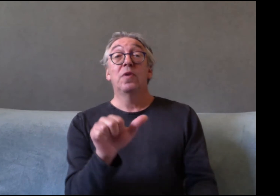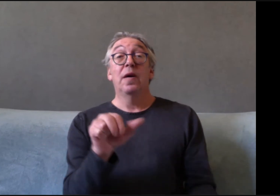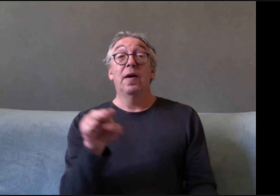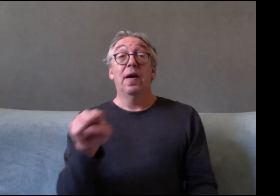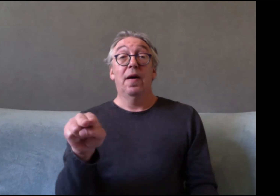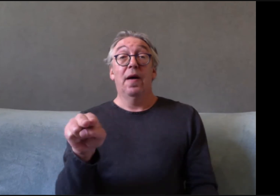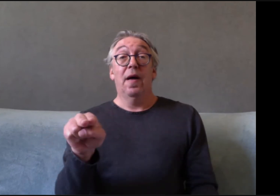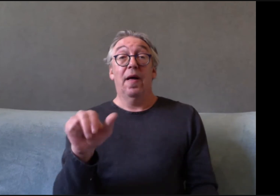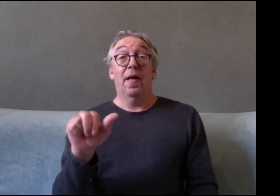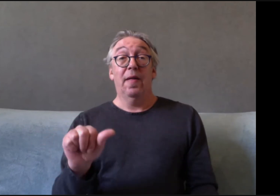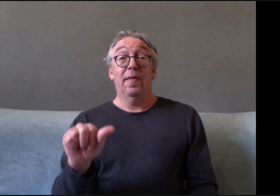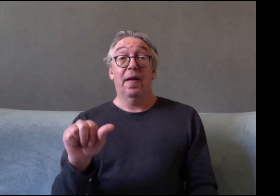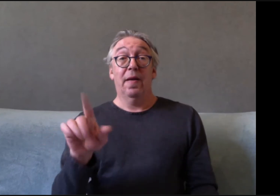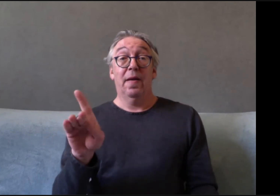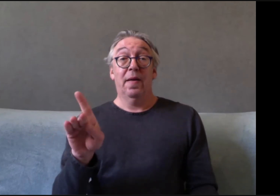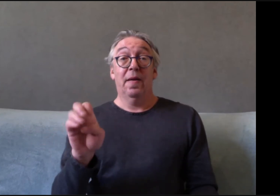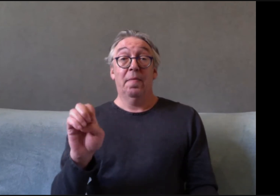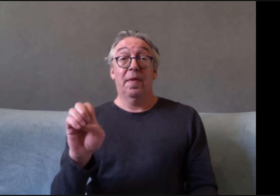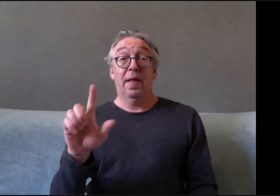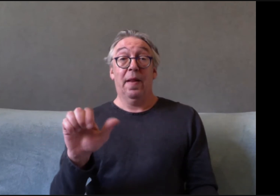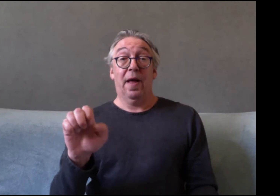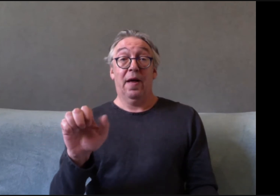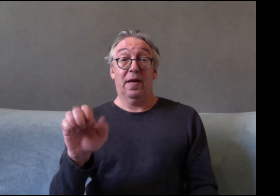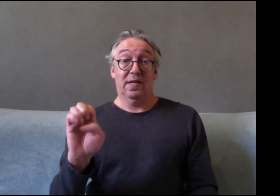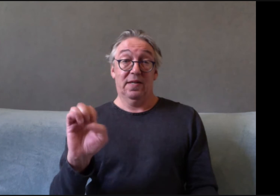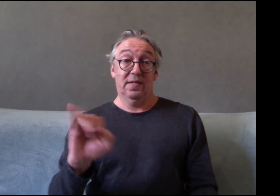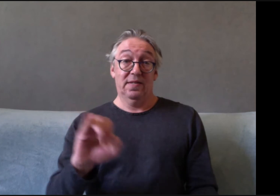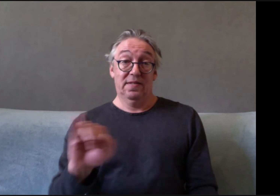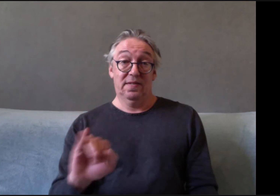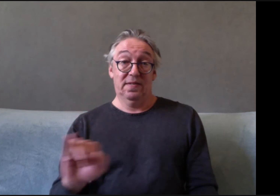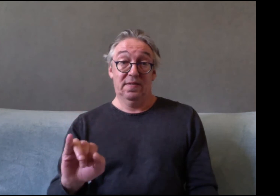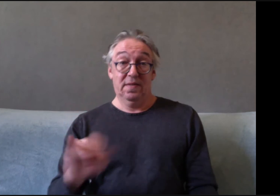I don't know, Ana, if you want to add something on the situation if Spain?